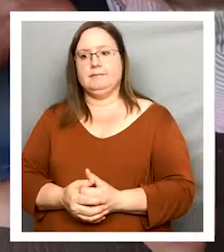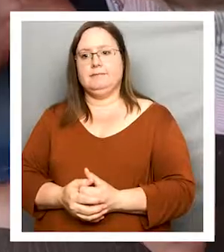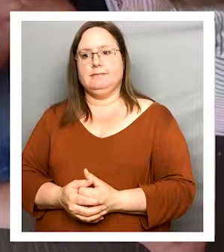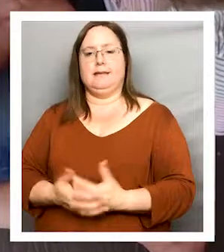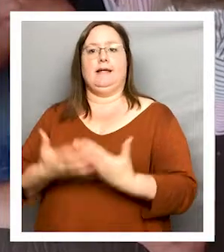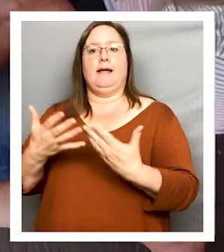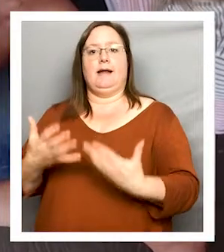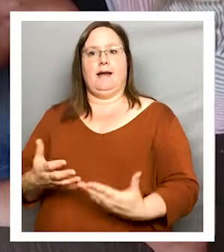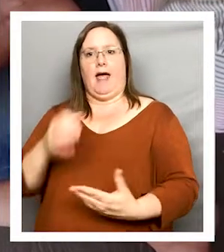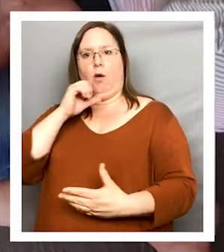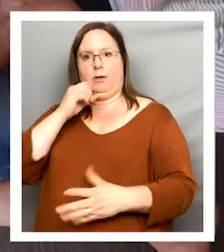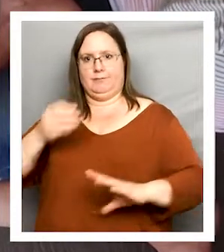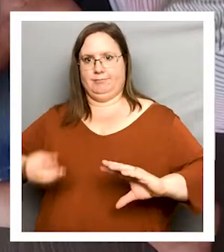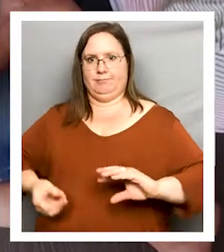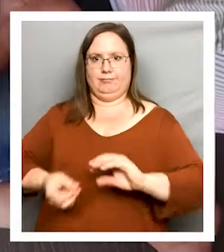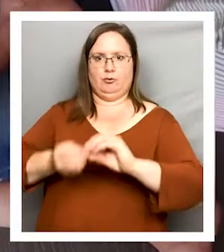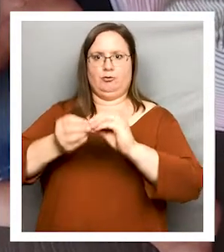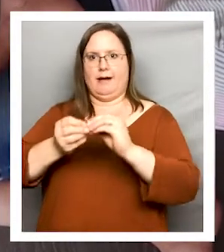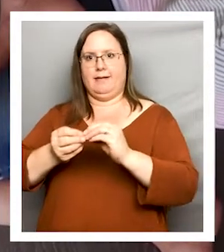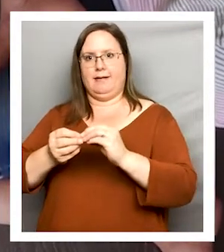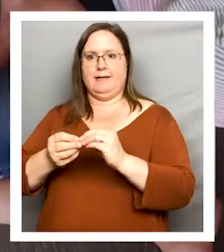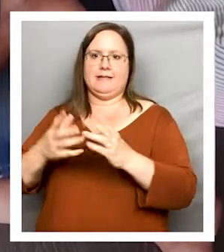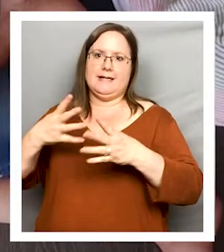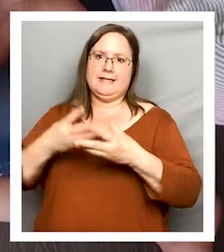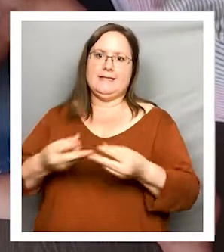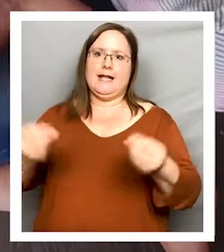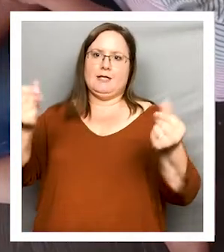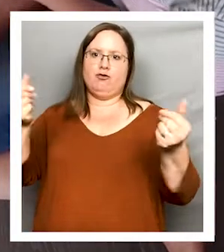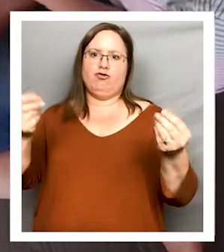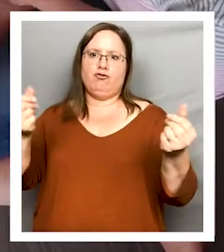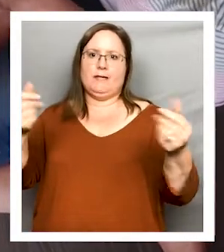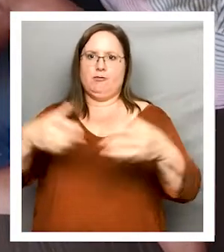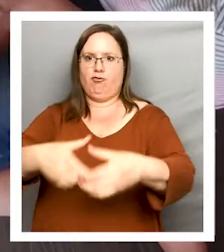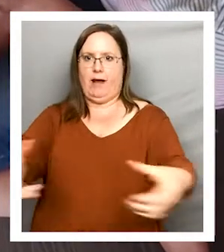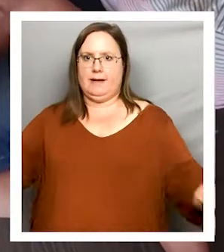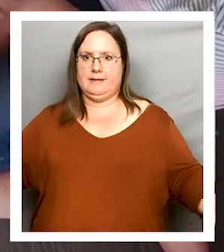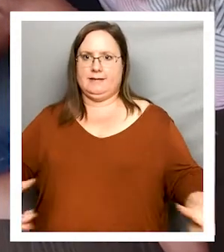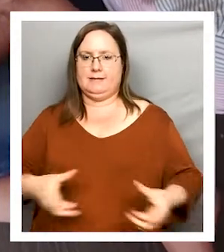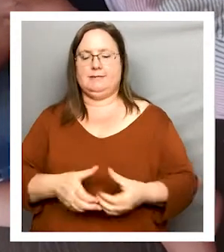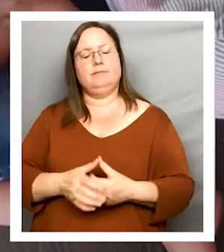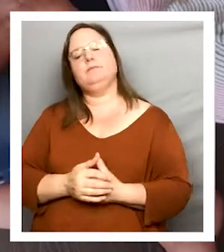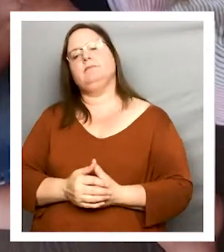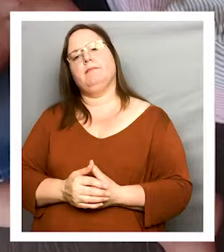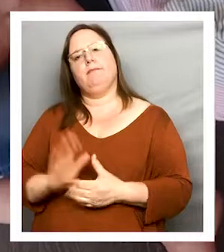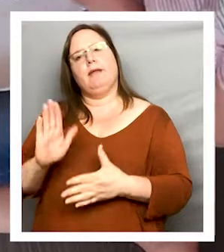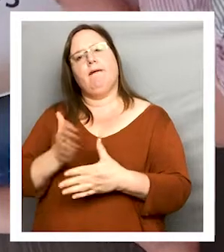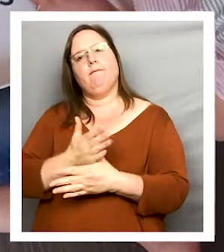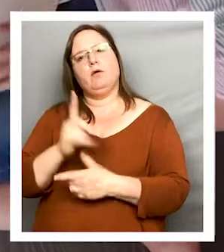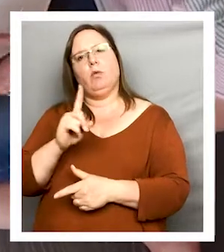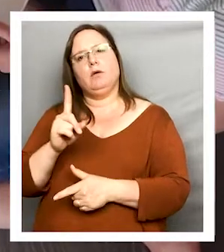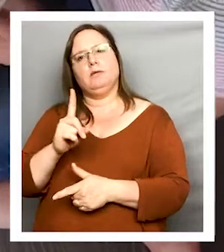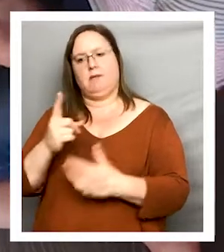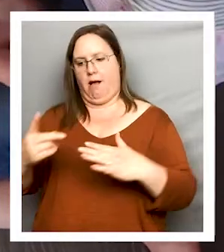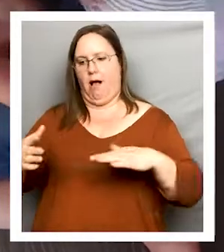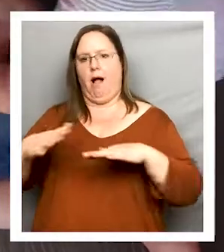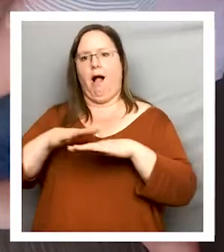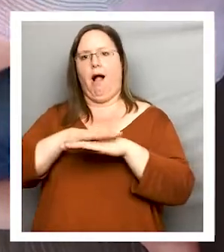the first thing we're going to do is cover your tuff spot or your area of the ground with the tin foil locate your circular